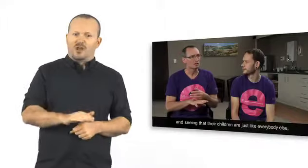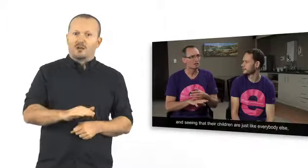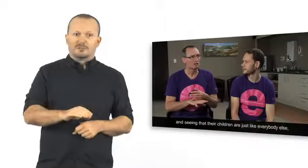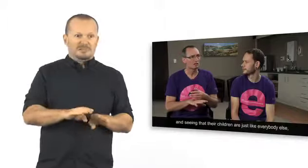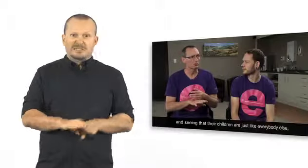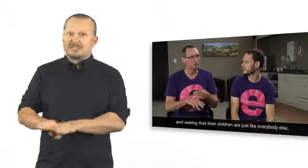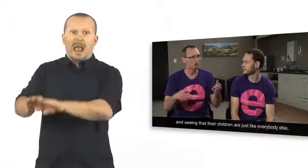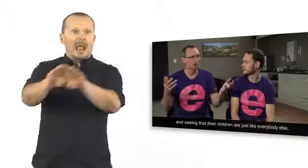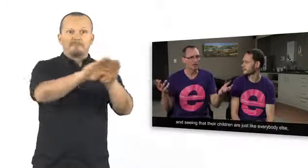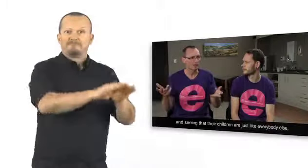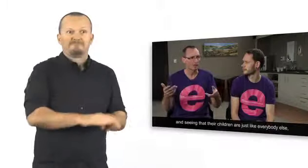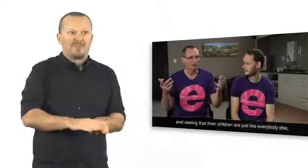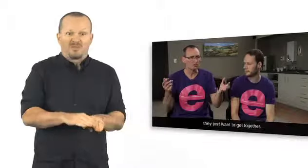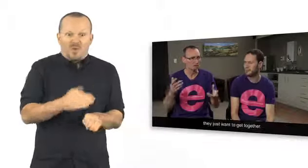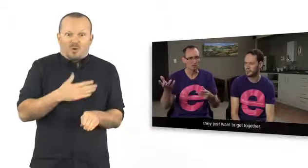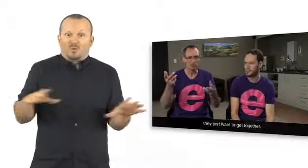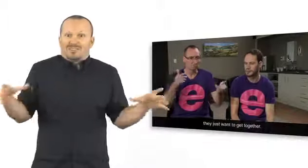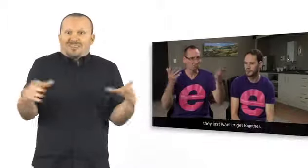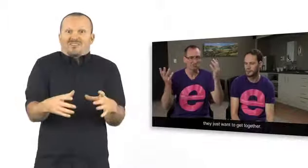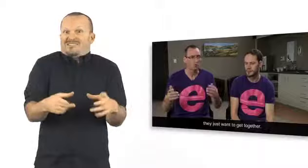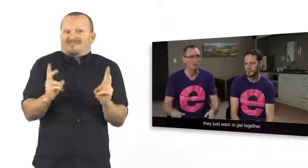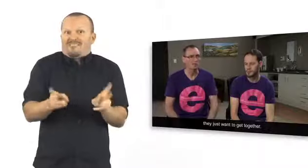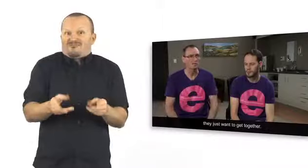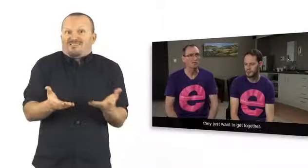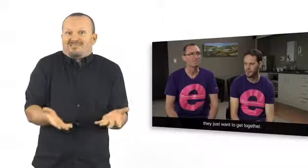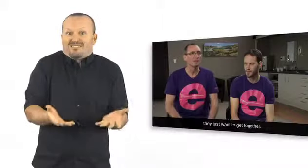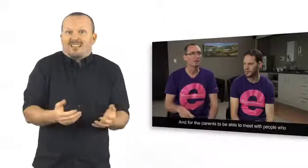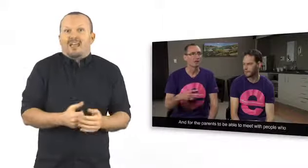their children are just like everybody else, they just want to get together.